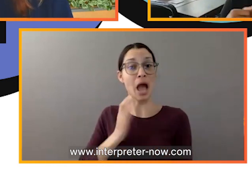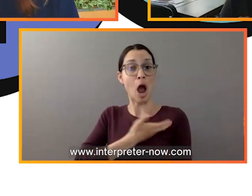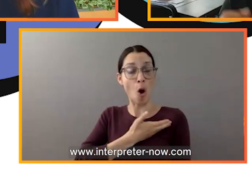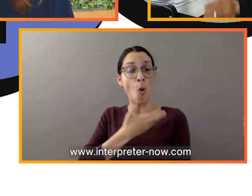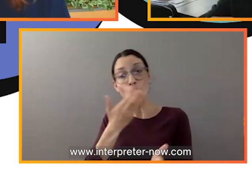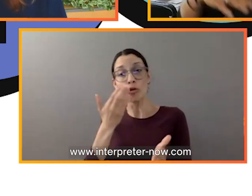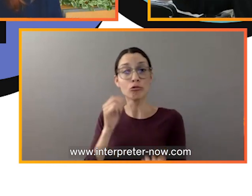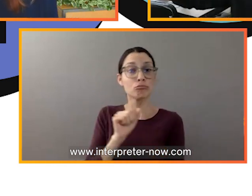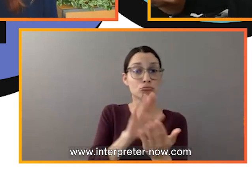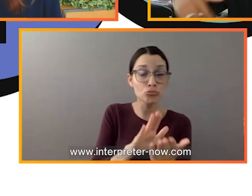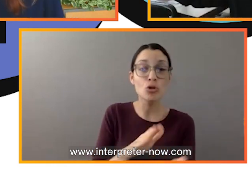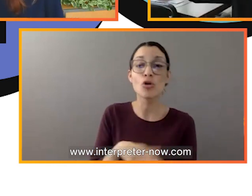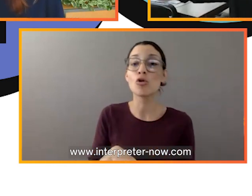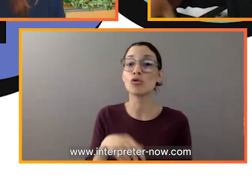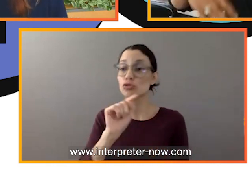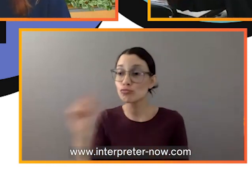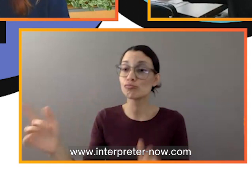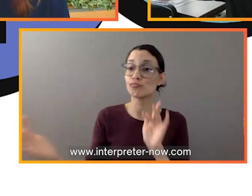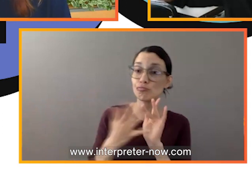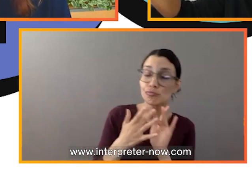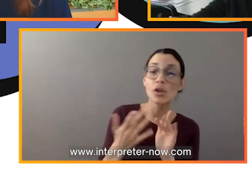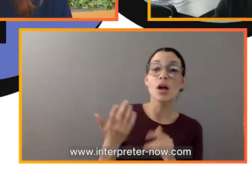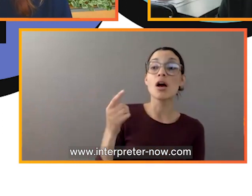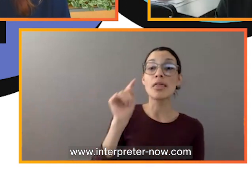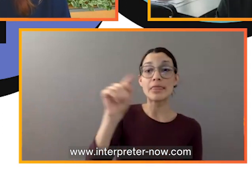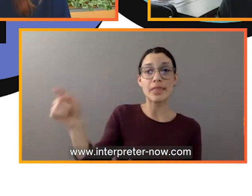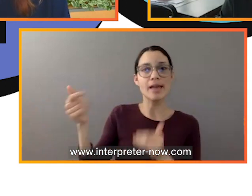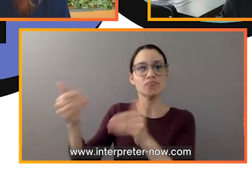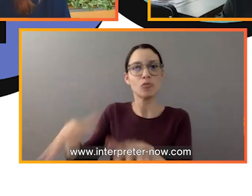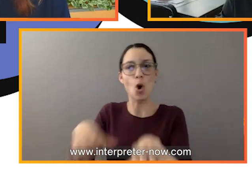it, and then they went on to do their own conference, their own things, and so forth.